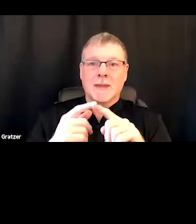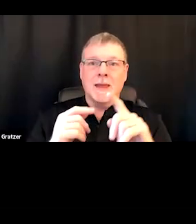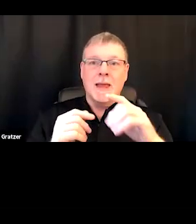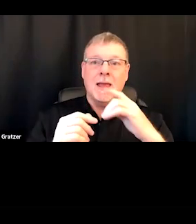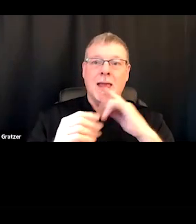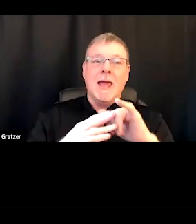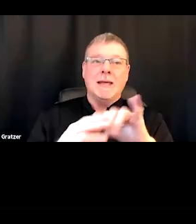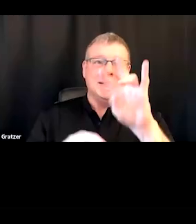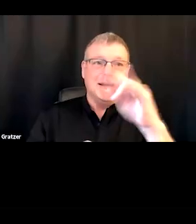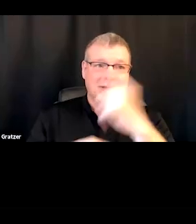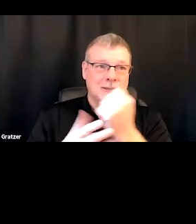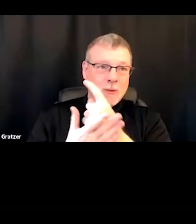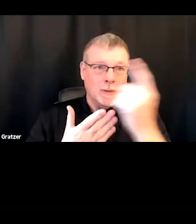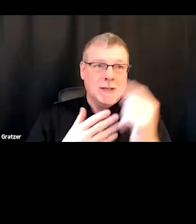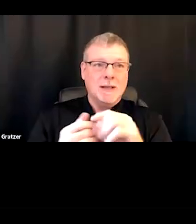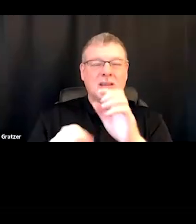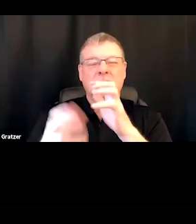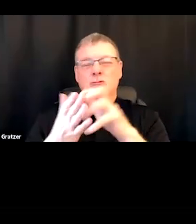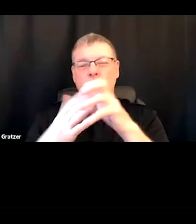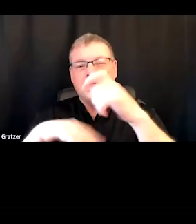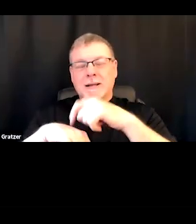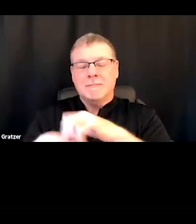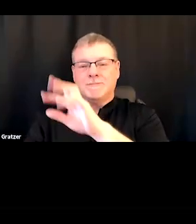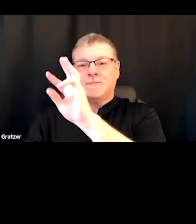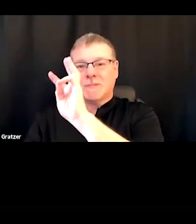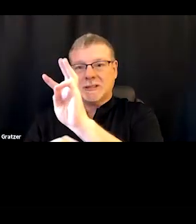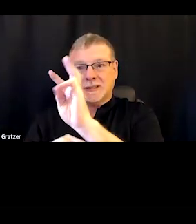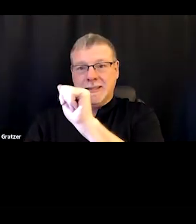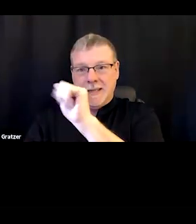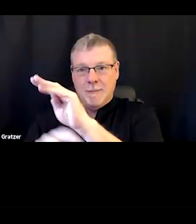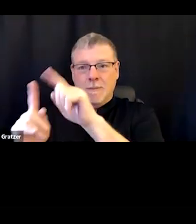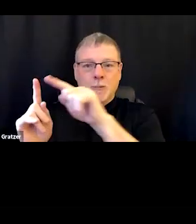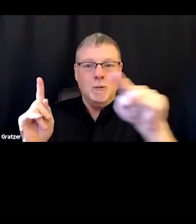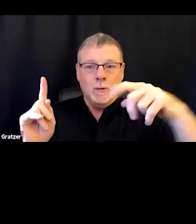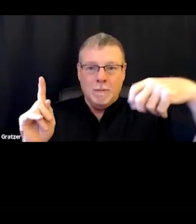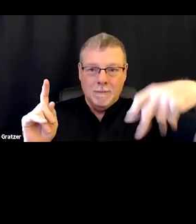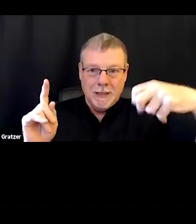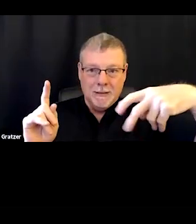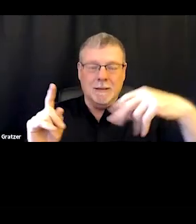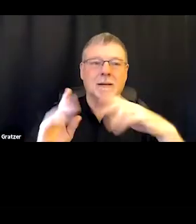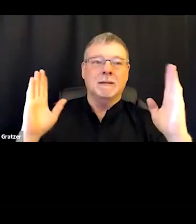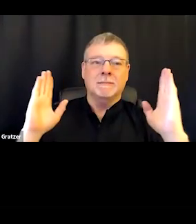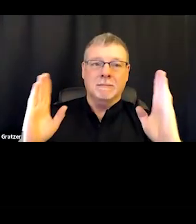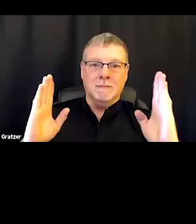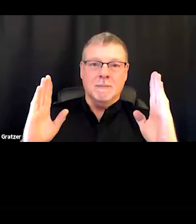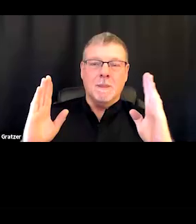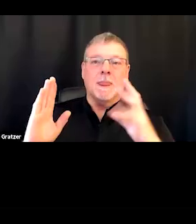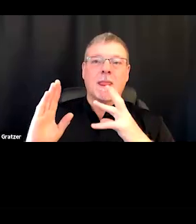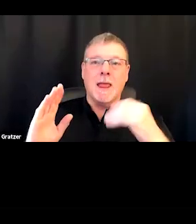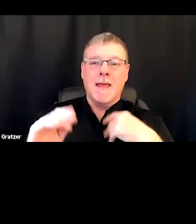and operate roughly from 6:00 AM to 12:00 AM, and they do have two dedicated clinicians